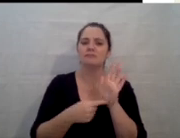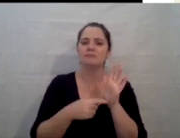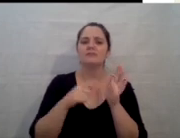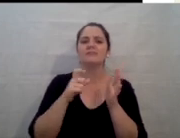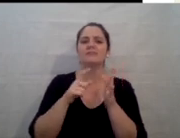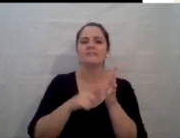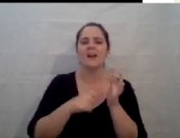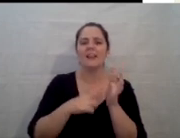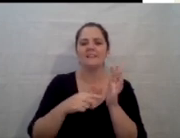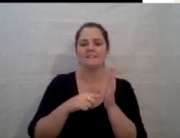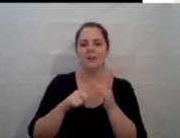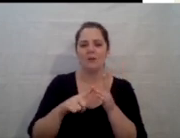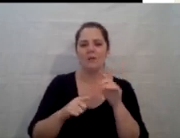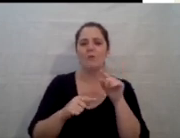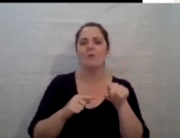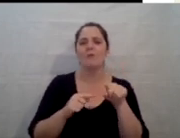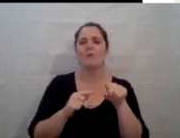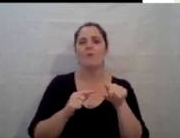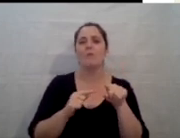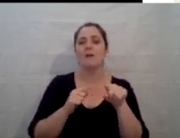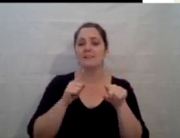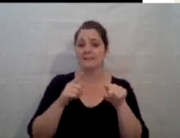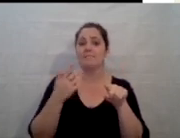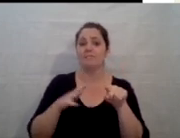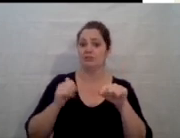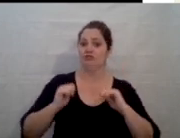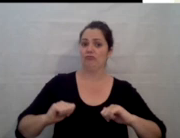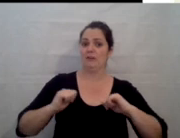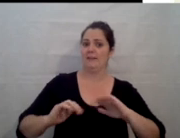now again an artist who has trained very much in that academic tradition,